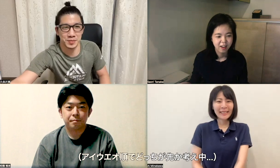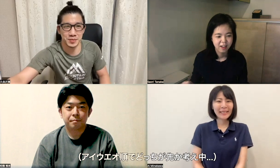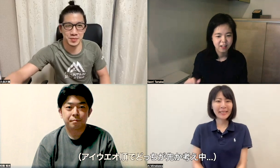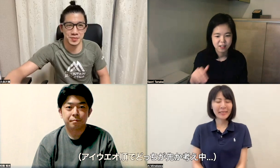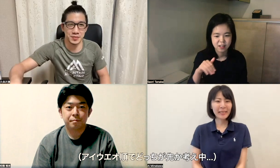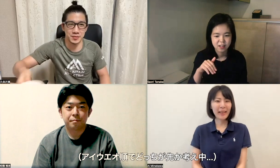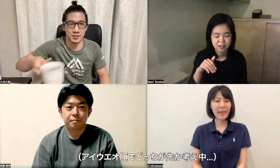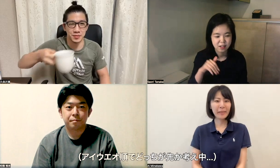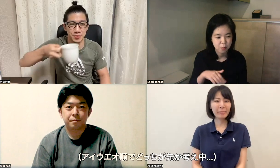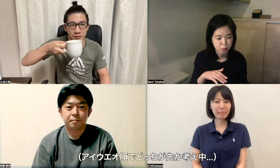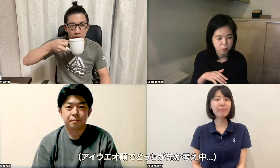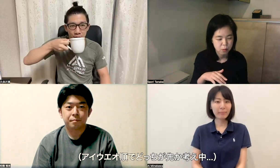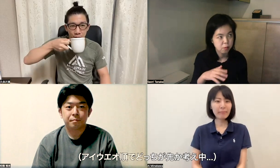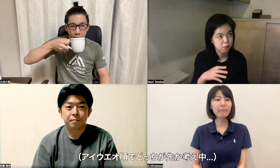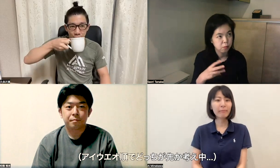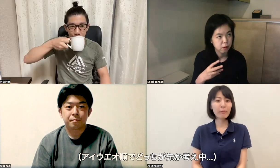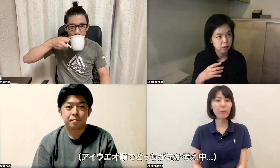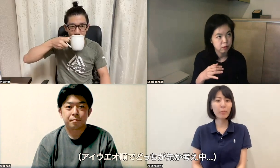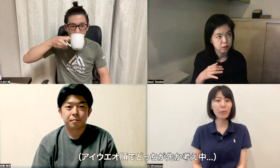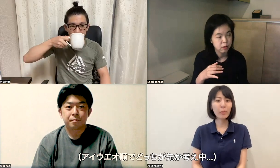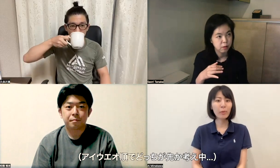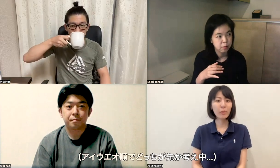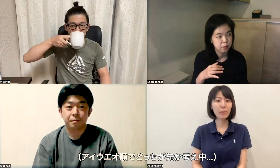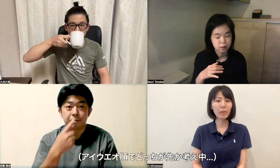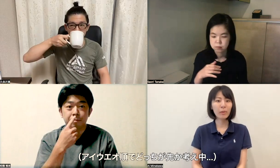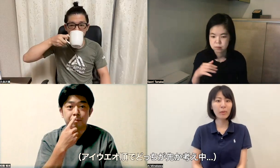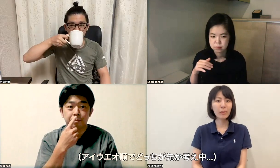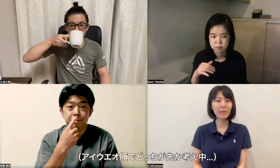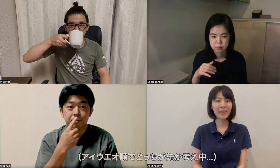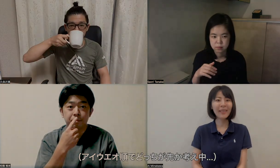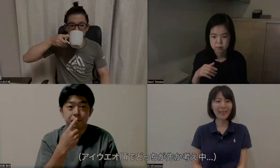(thinking about which one comes first in Aiueo order...)